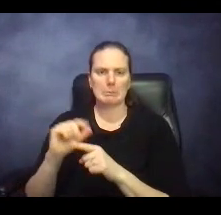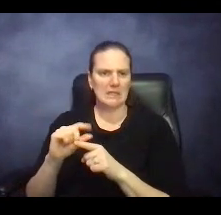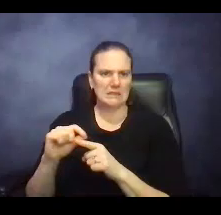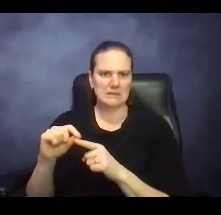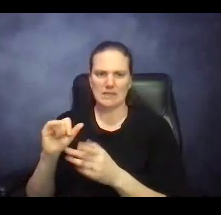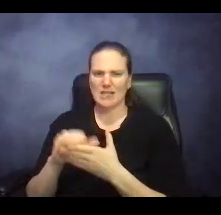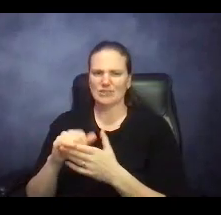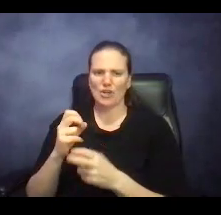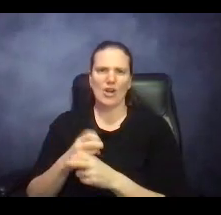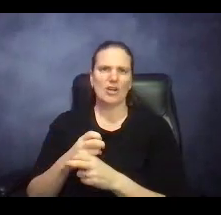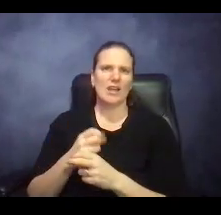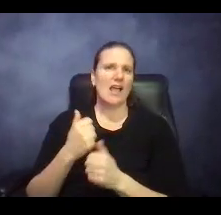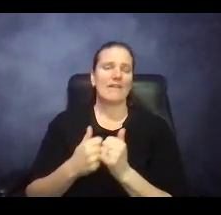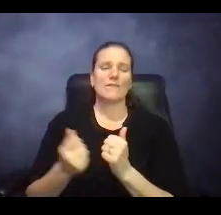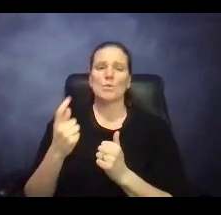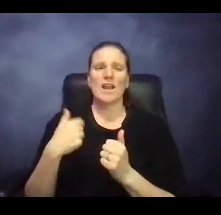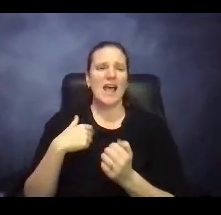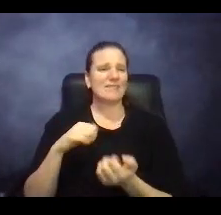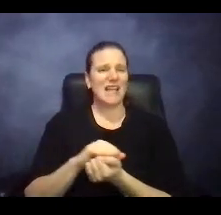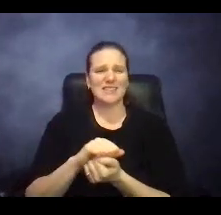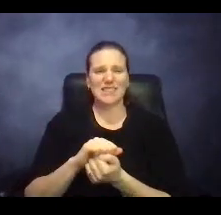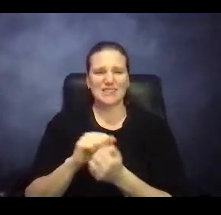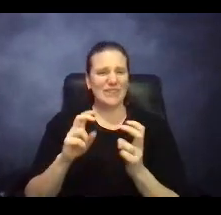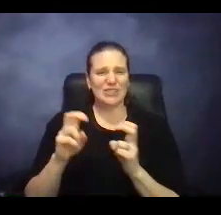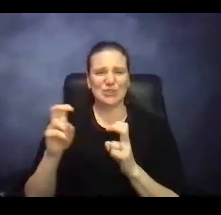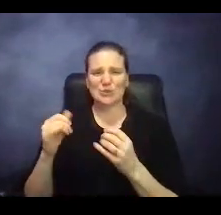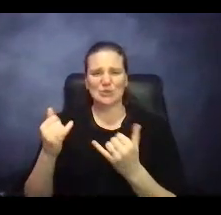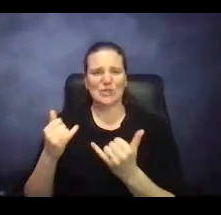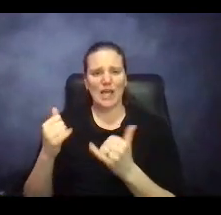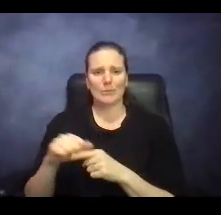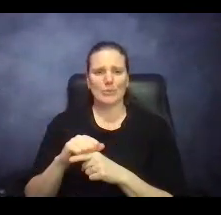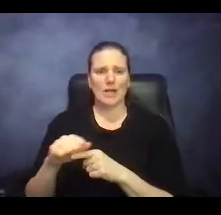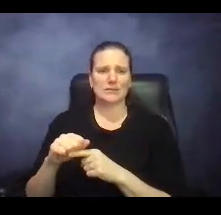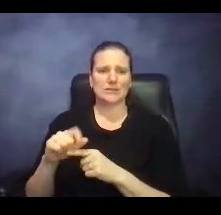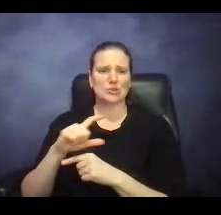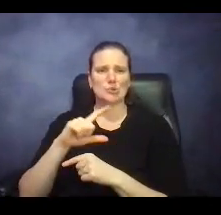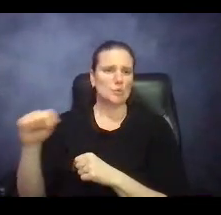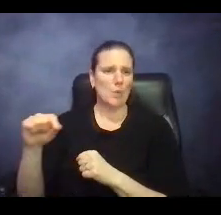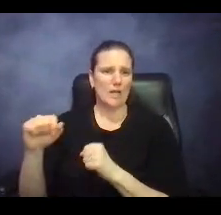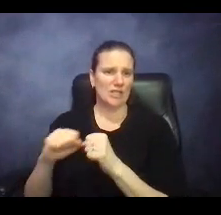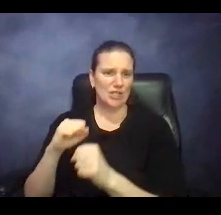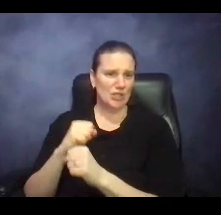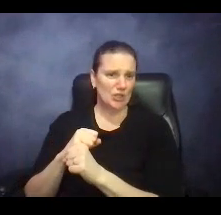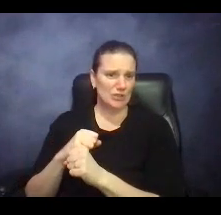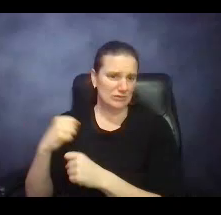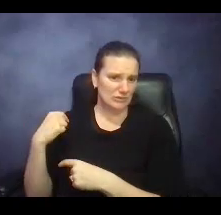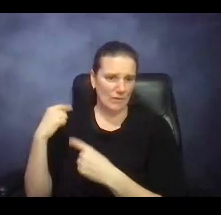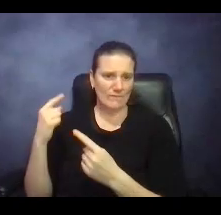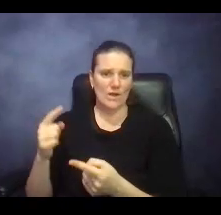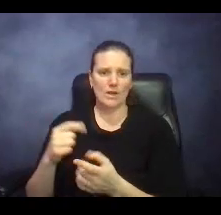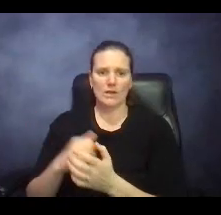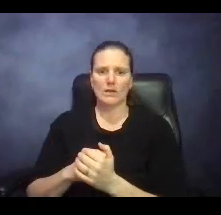I mean, everybody's got digestive issues these days. It's, again, I've been practicing for like 20 years and it used to be, I used